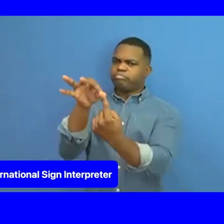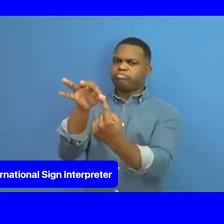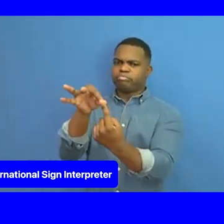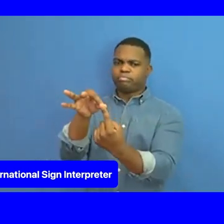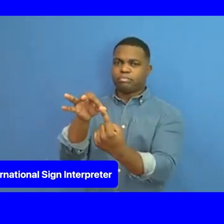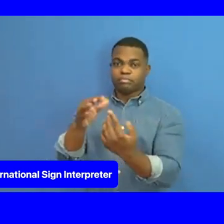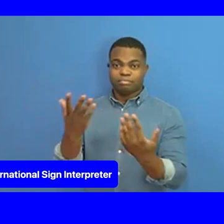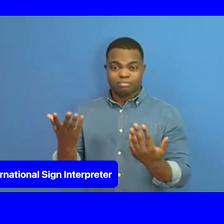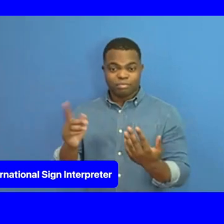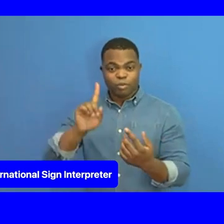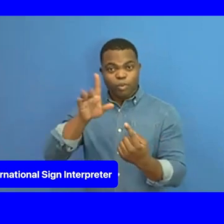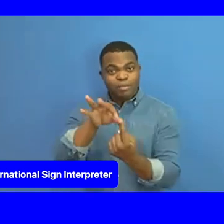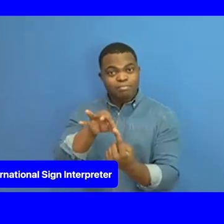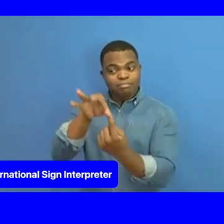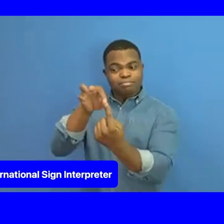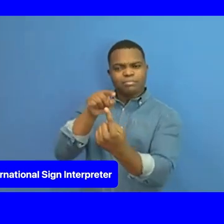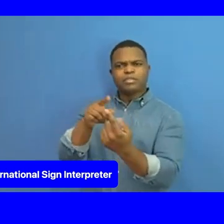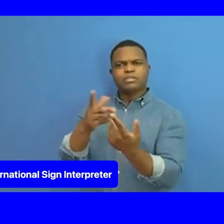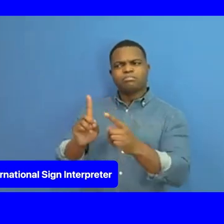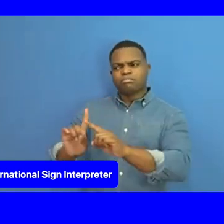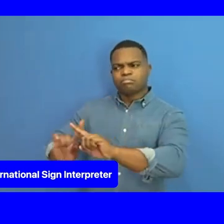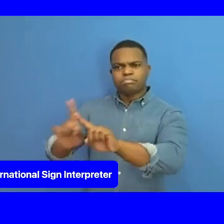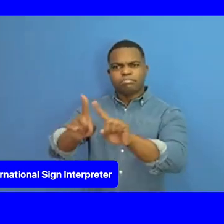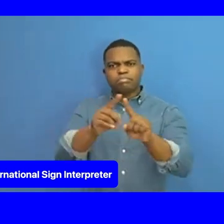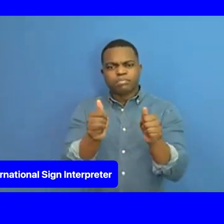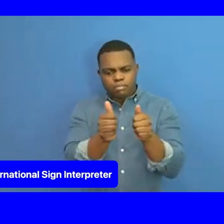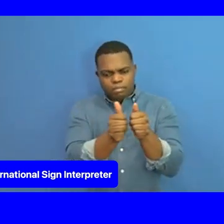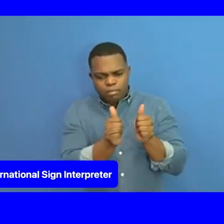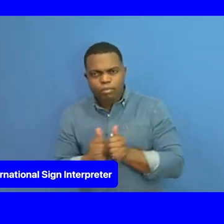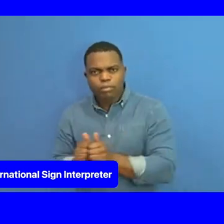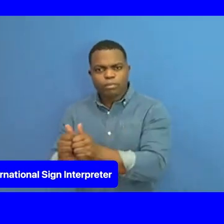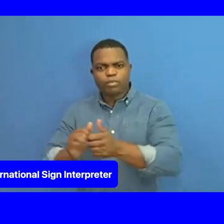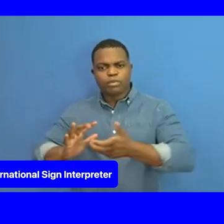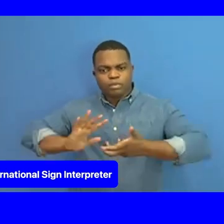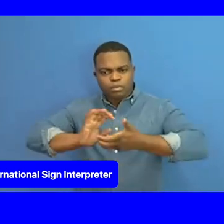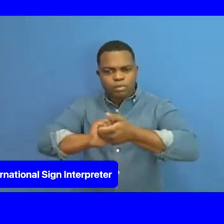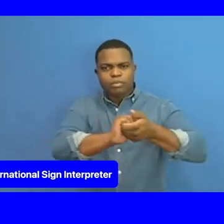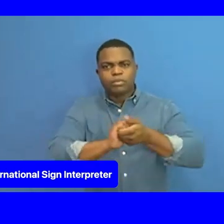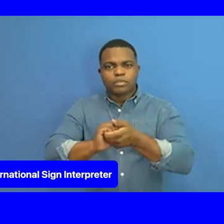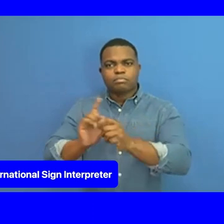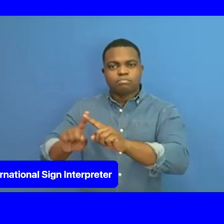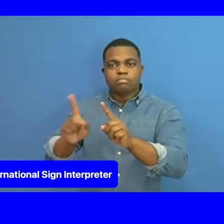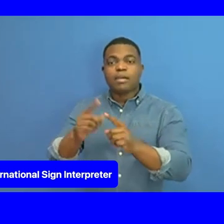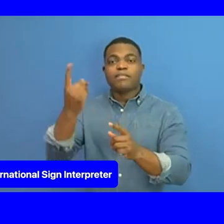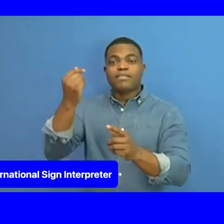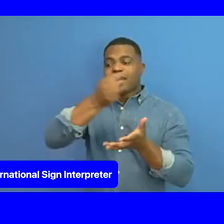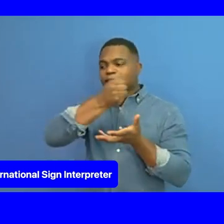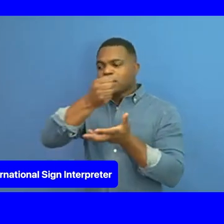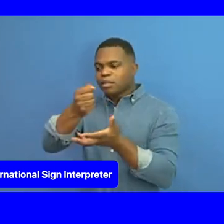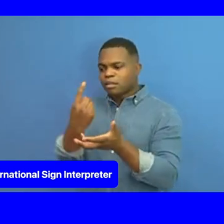and connecting those reflections back to the policymaking levels. We hope not only with today's call but in the next weeks